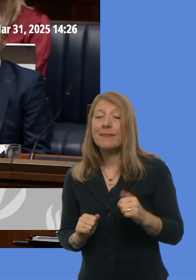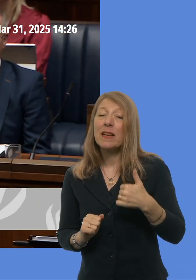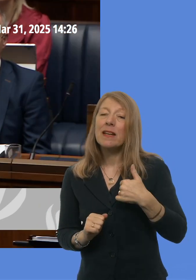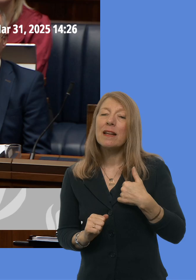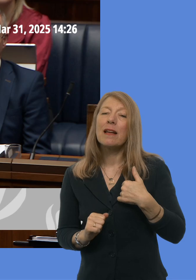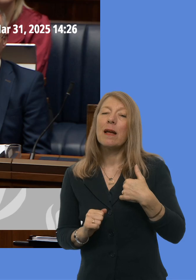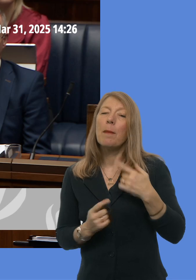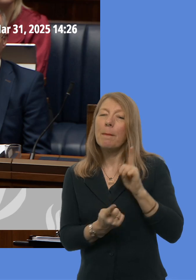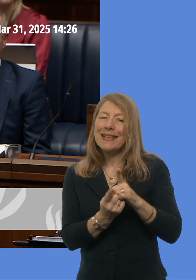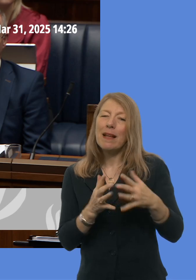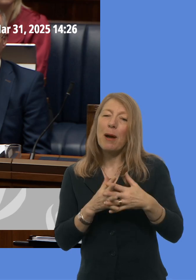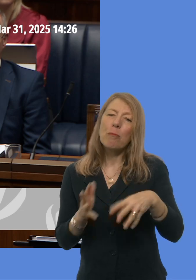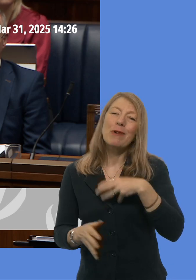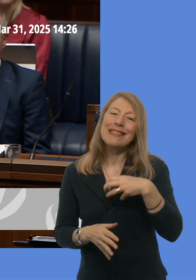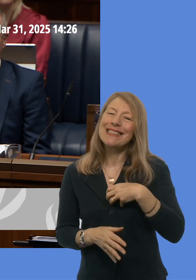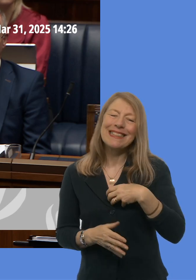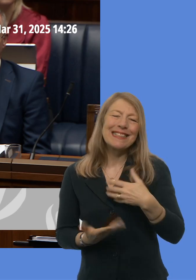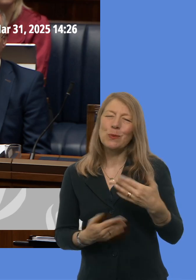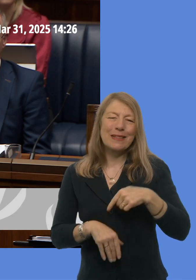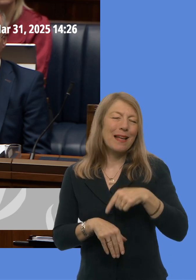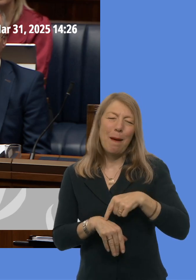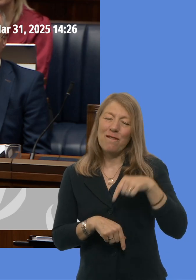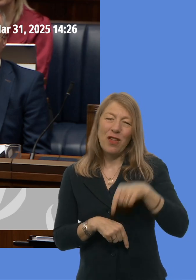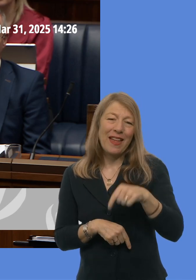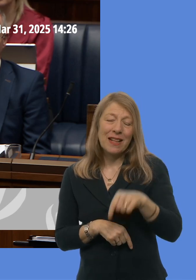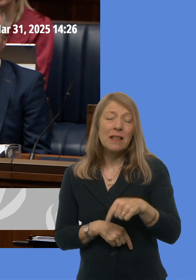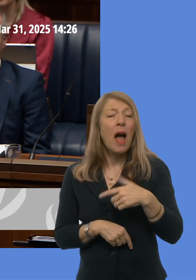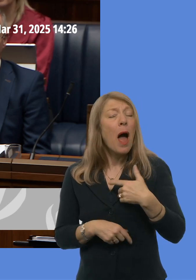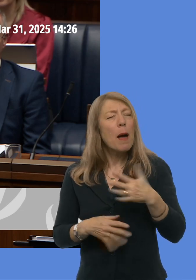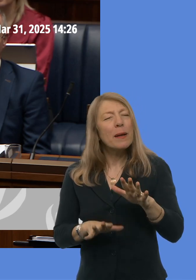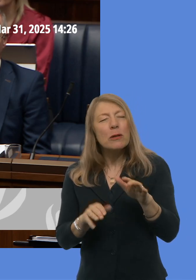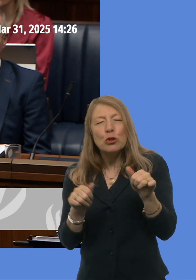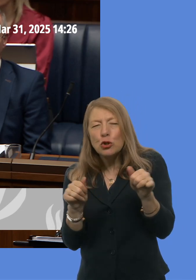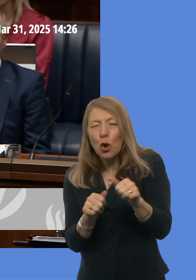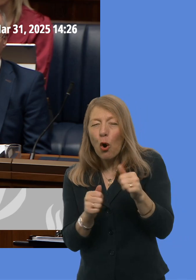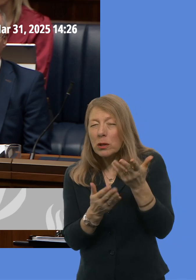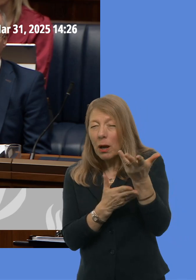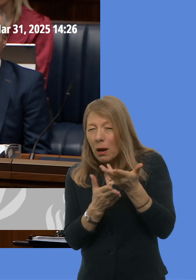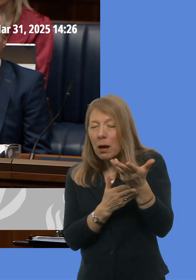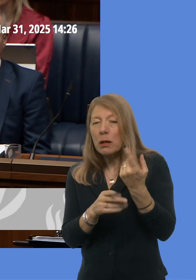I did, however, briefly touch on Ukraine and our desire to see peace in that region